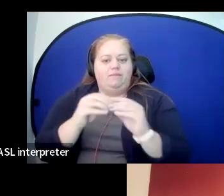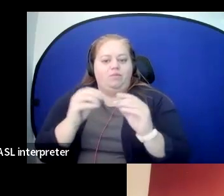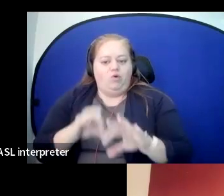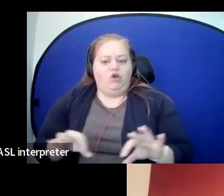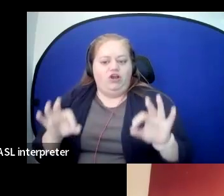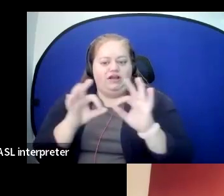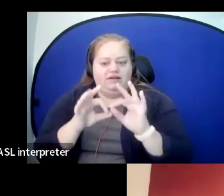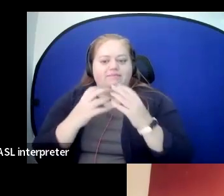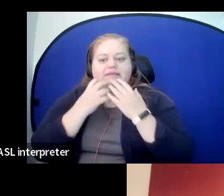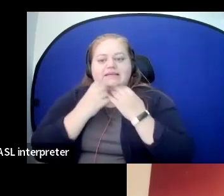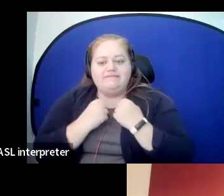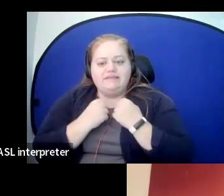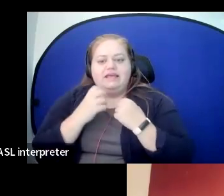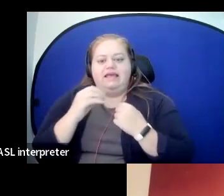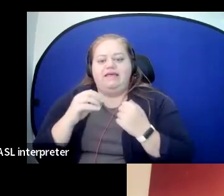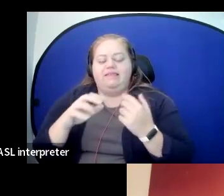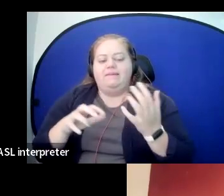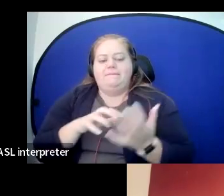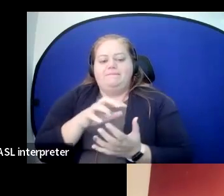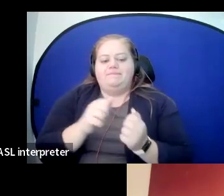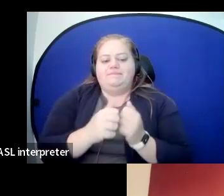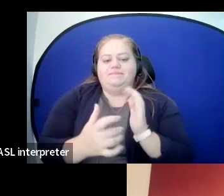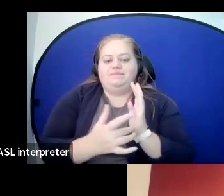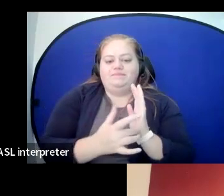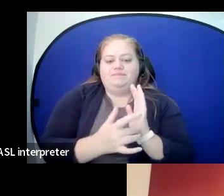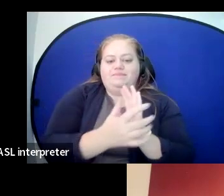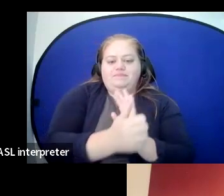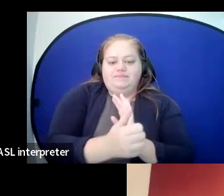And the combination of the technical skills and the desire